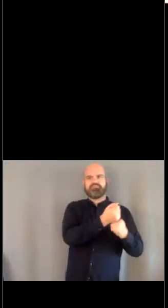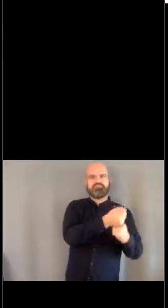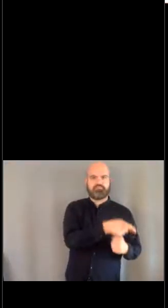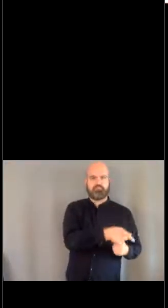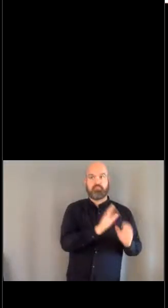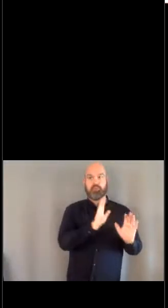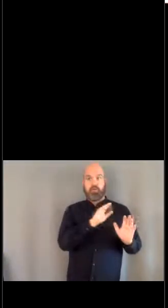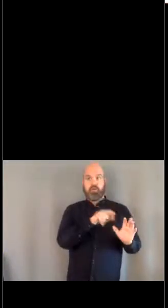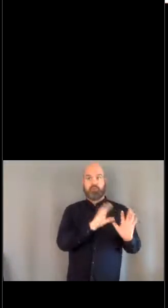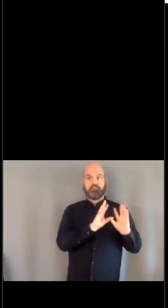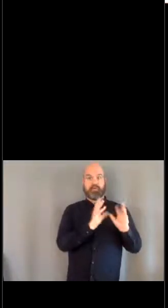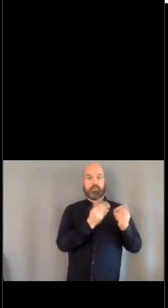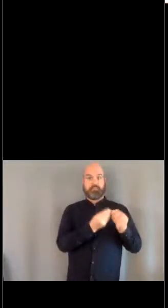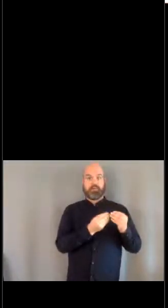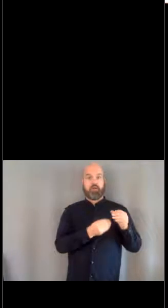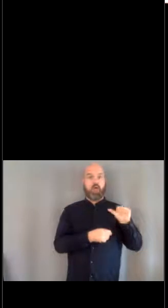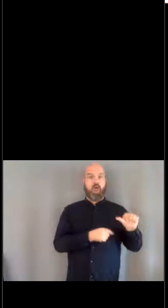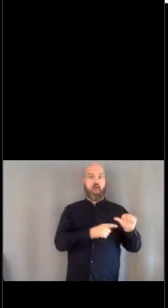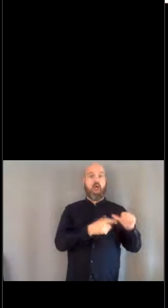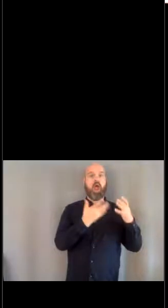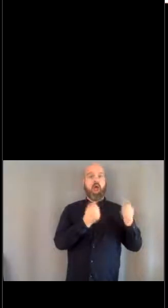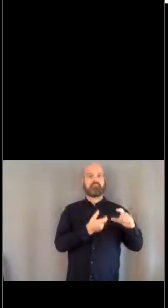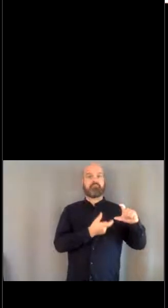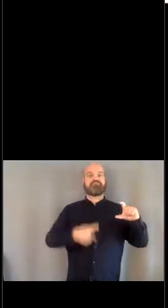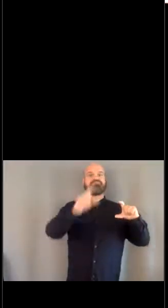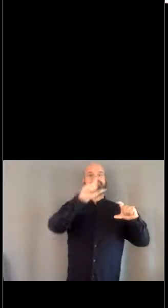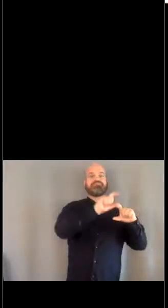So if it was measured by the standard of livings approach,